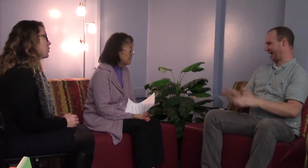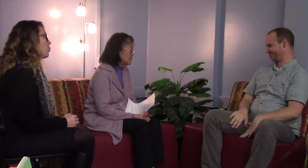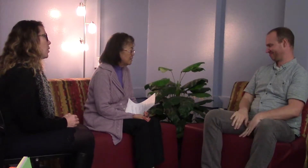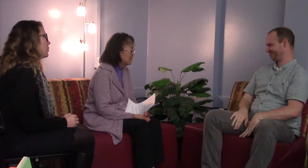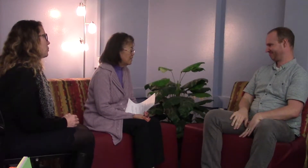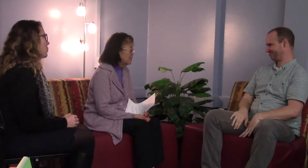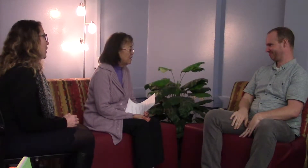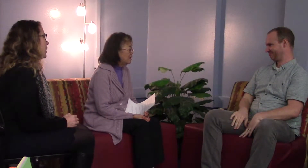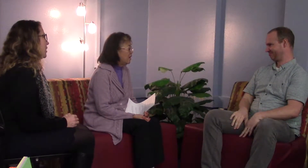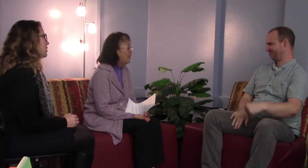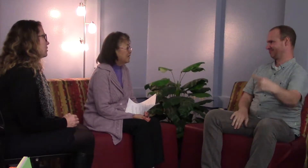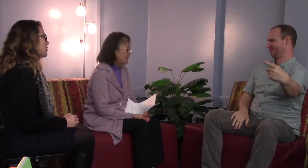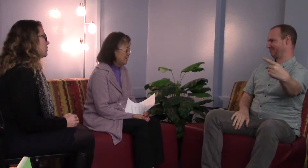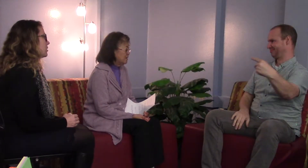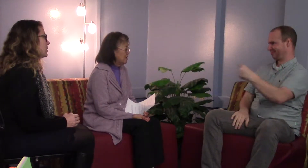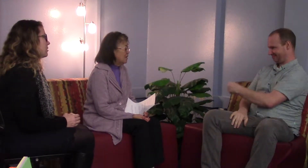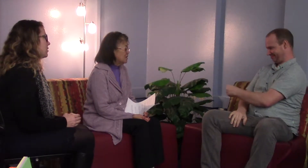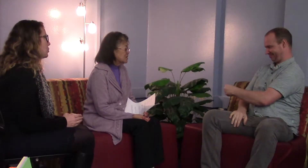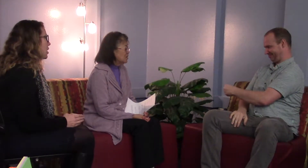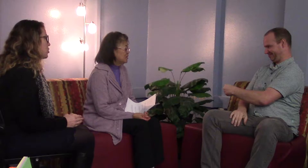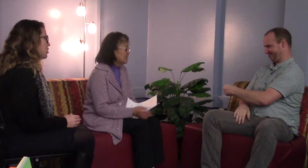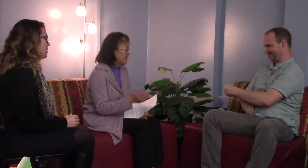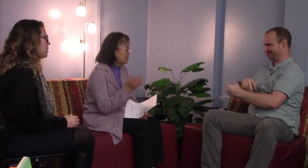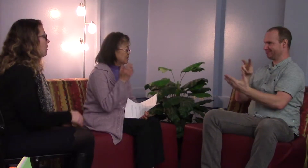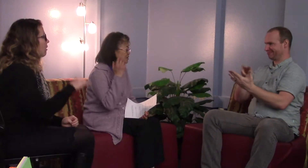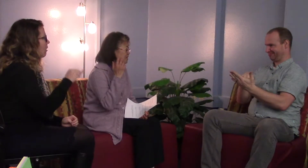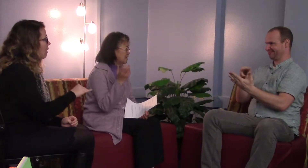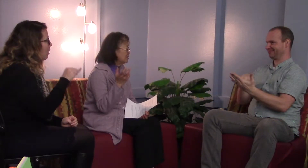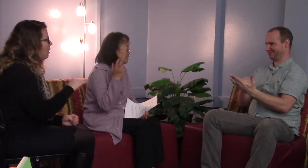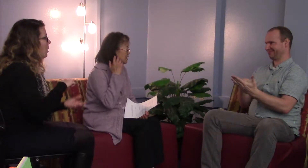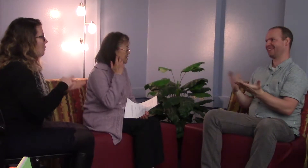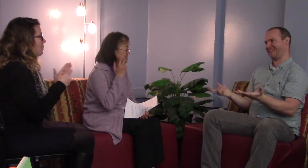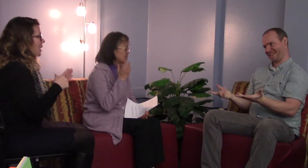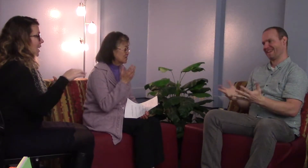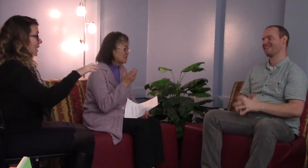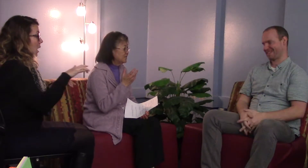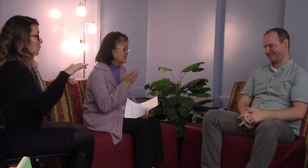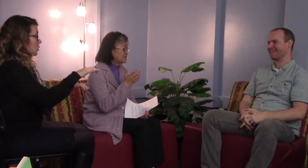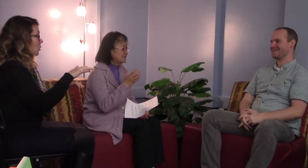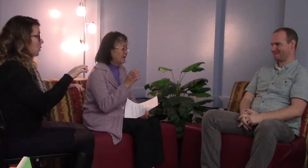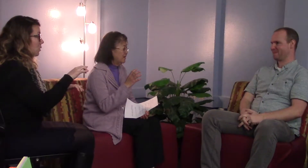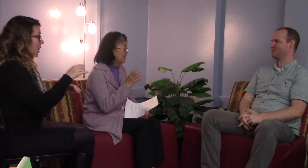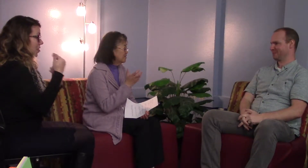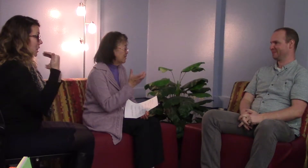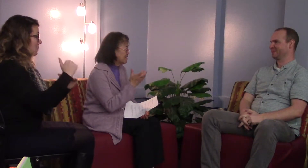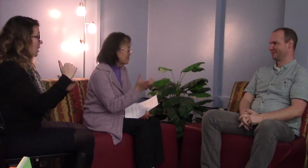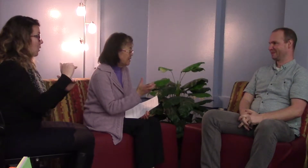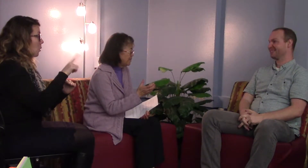It's a one-way... Tu: So the captioner can only sort of transcribe